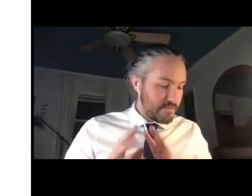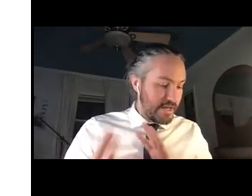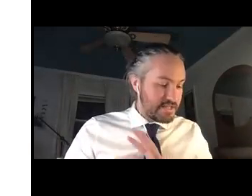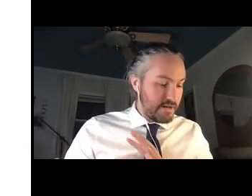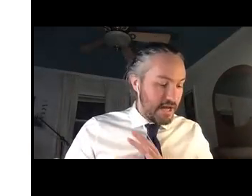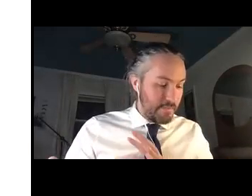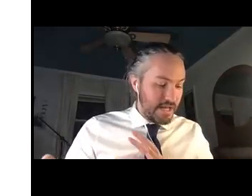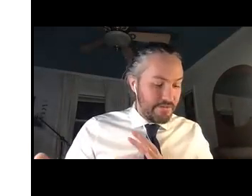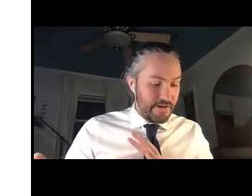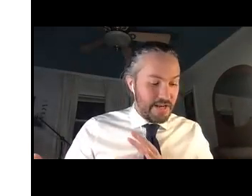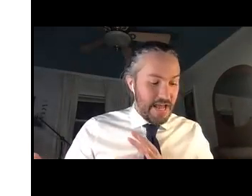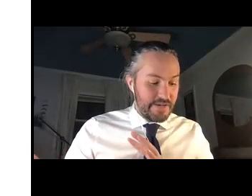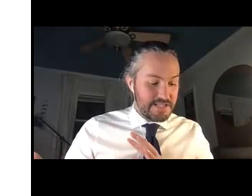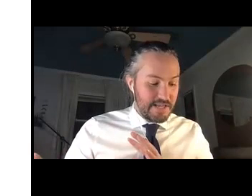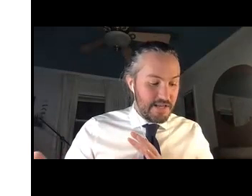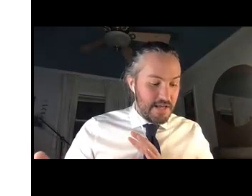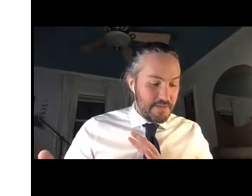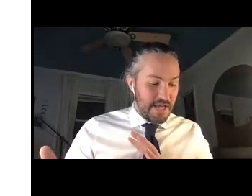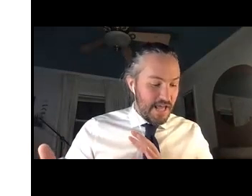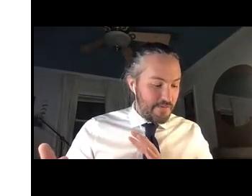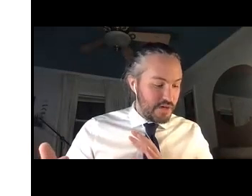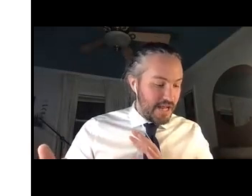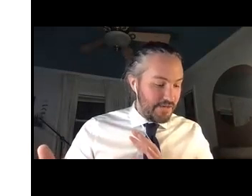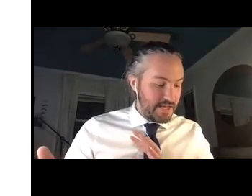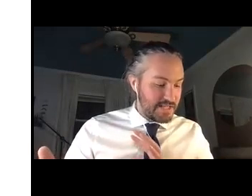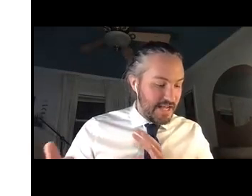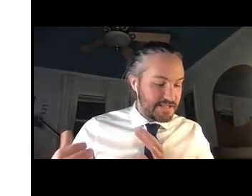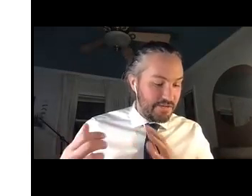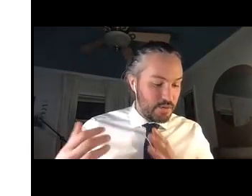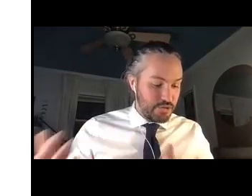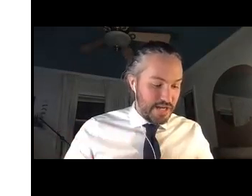is to be help be confident advocacy. Be that everyday advocacy asking for what you need